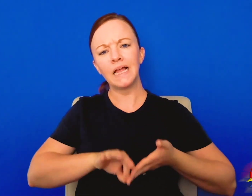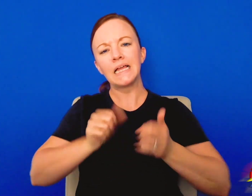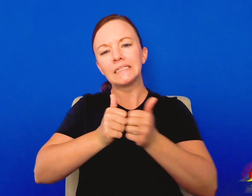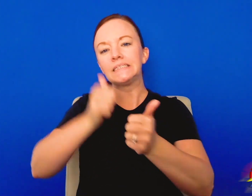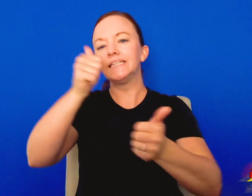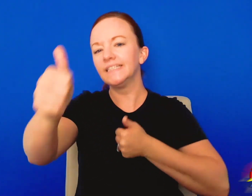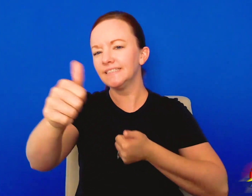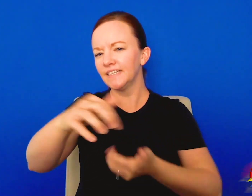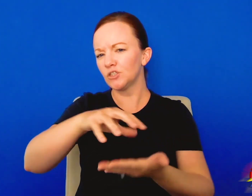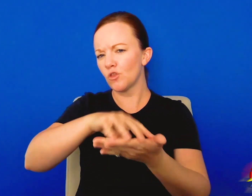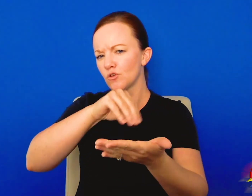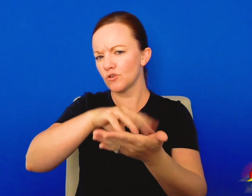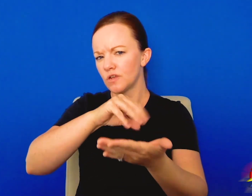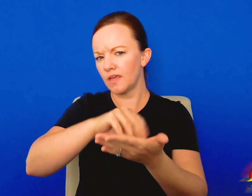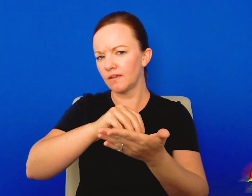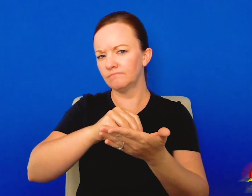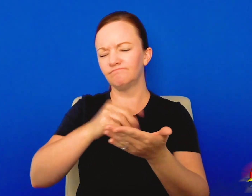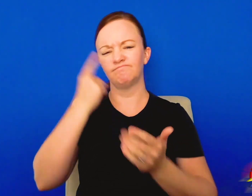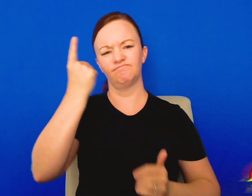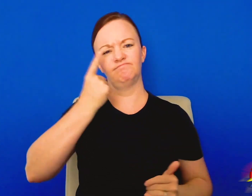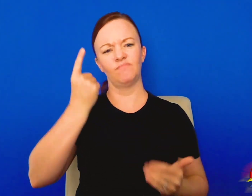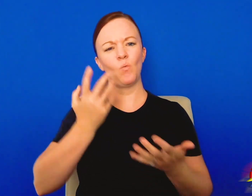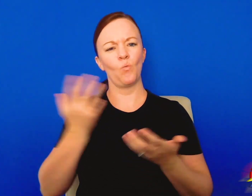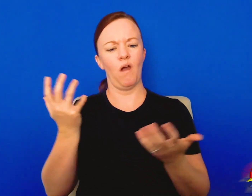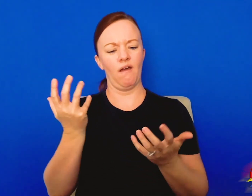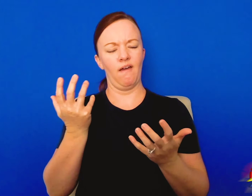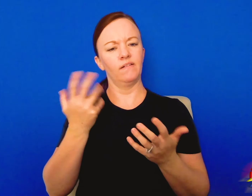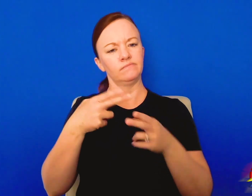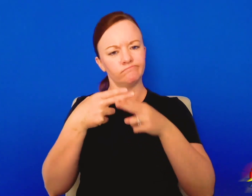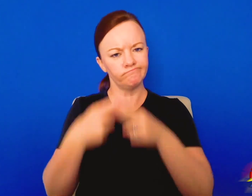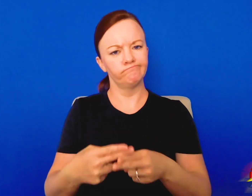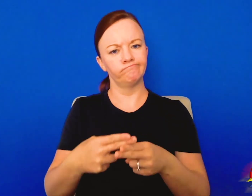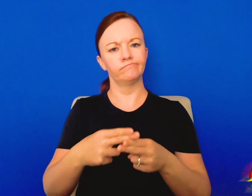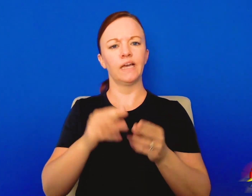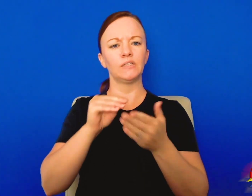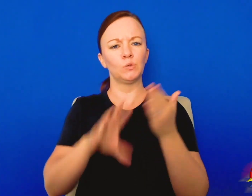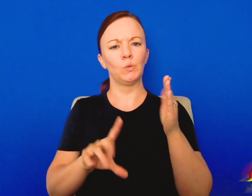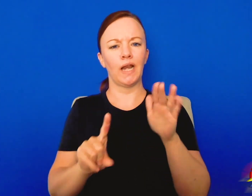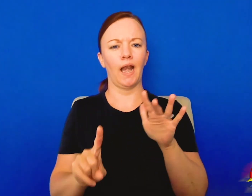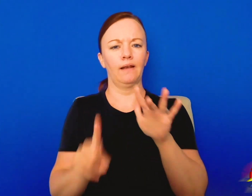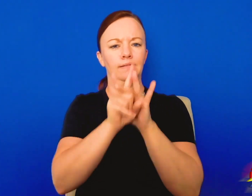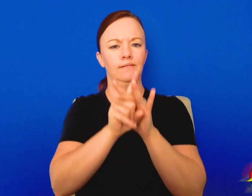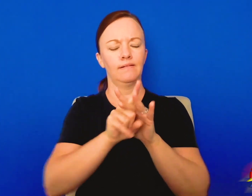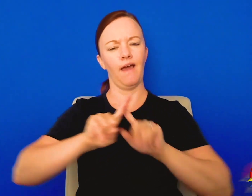QUESTION: WHAT QUALIFIES AS ATTENDANCE TRACKING UNDER A DISTANCE LEARNING PLAN?